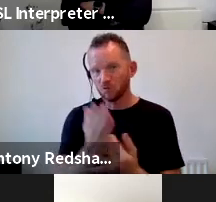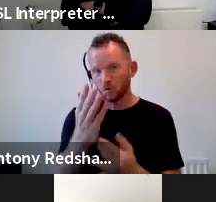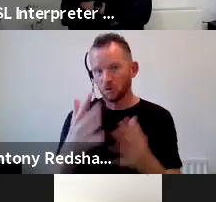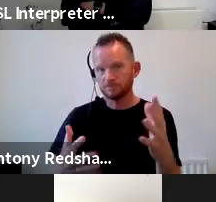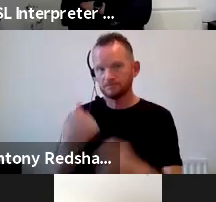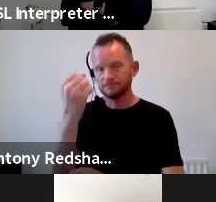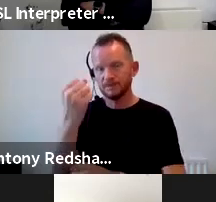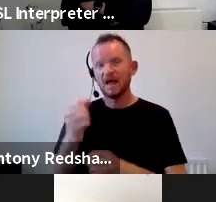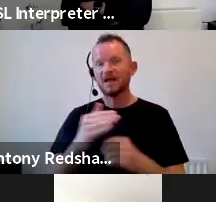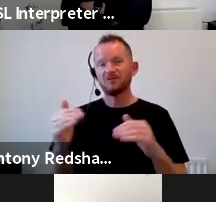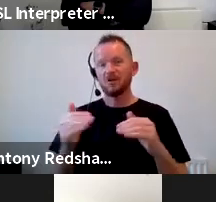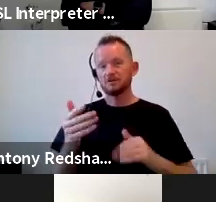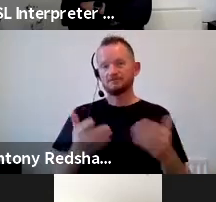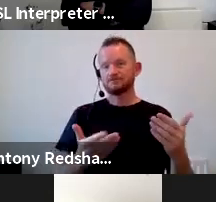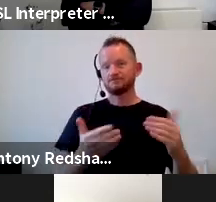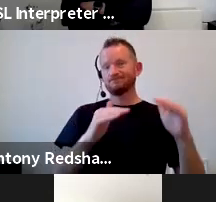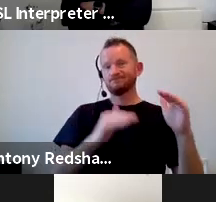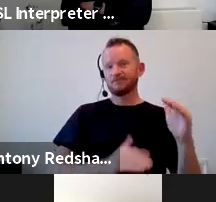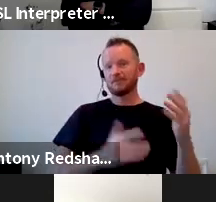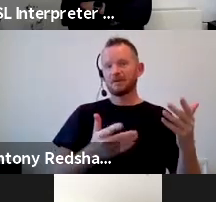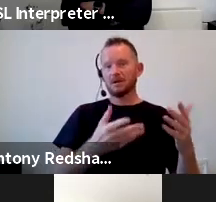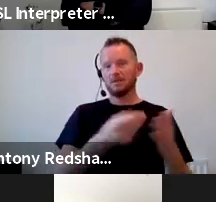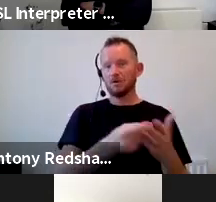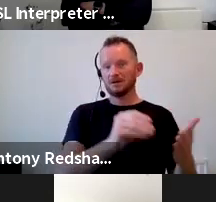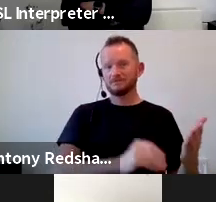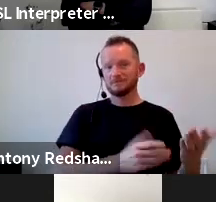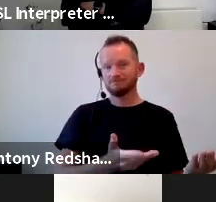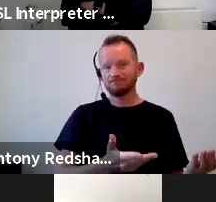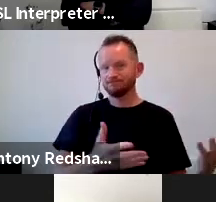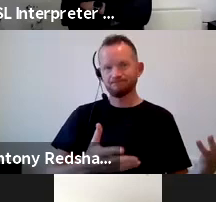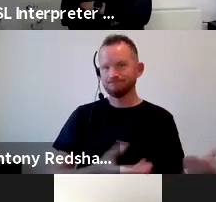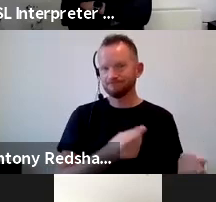If you're not, you're likely not to get your money.